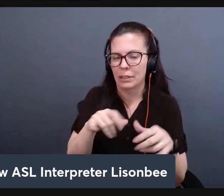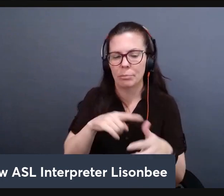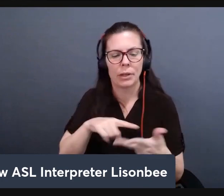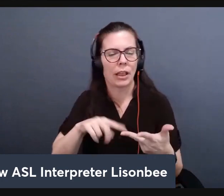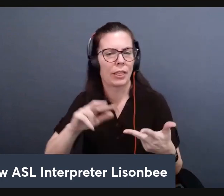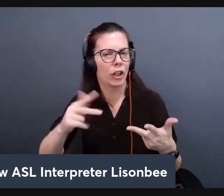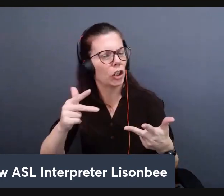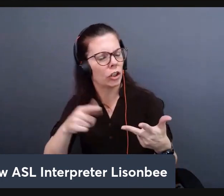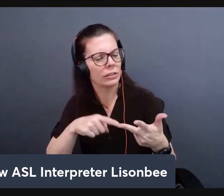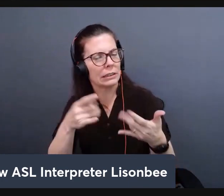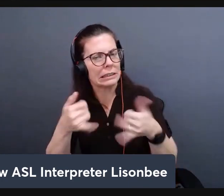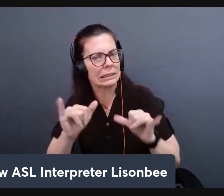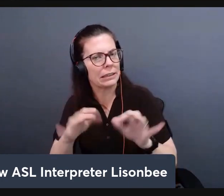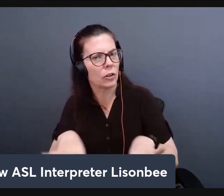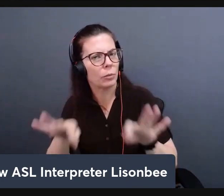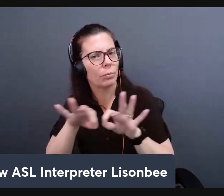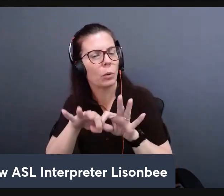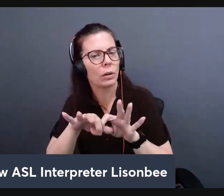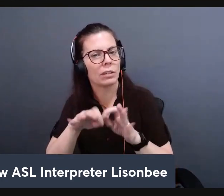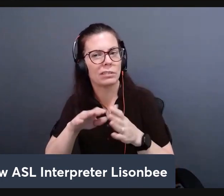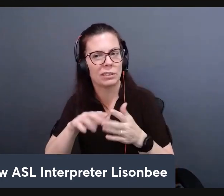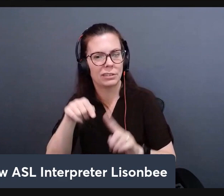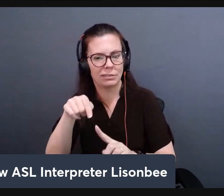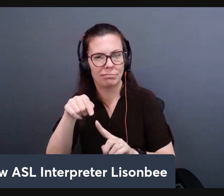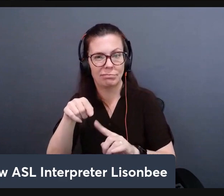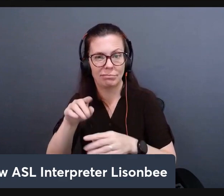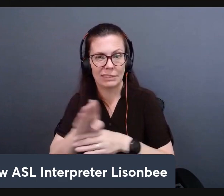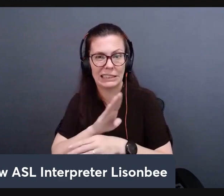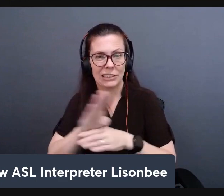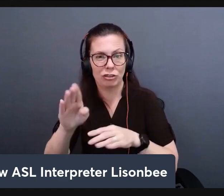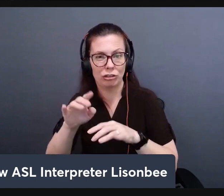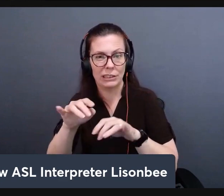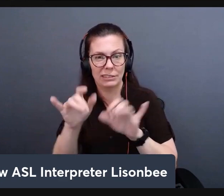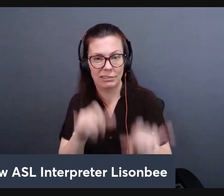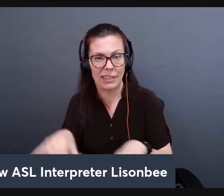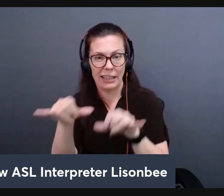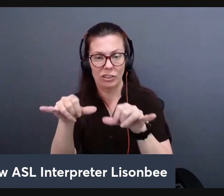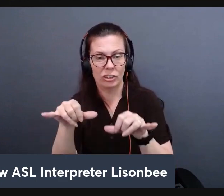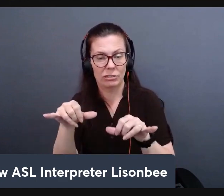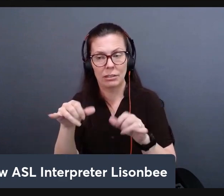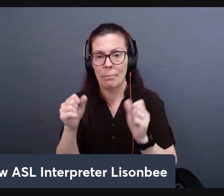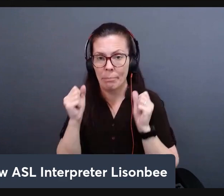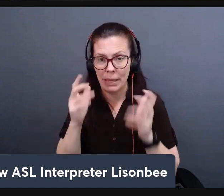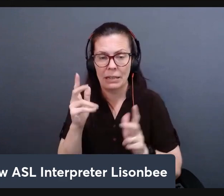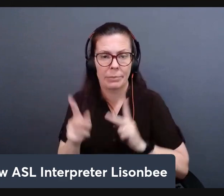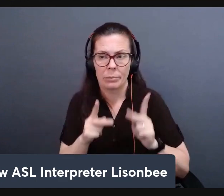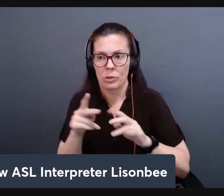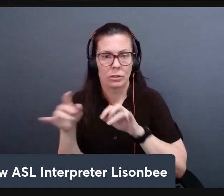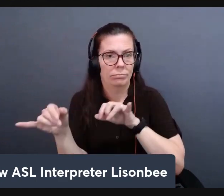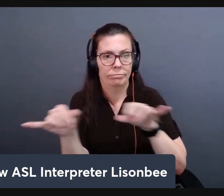you know, underestimated is just that it has become an industry standard. Lots of people across the industry are doing it.